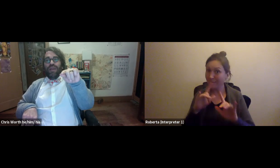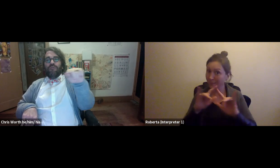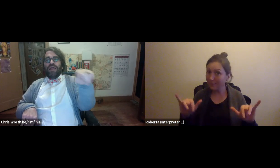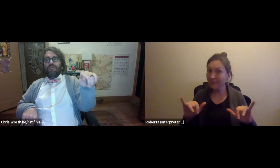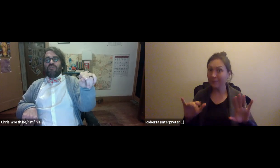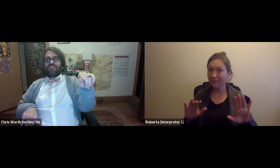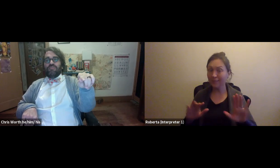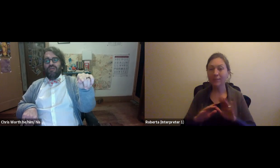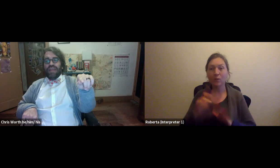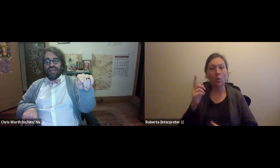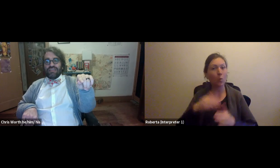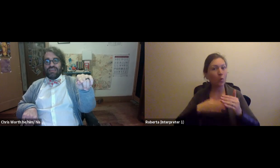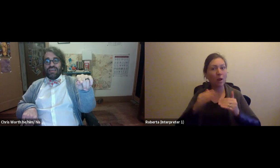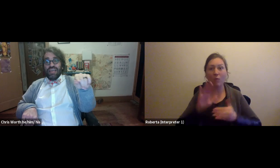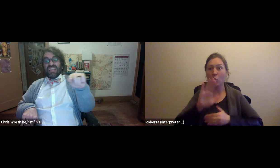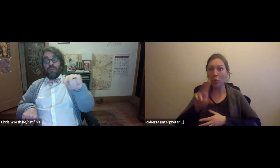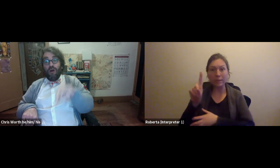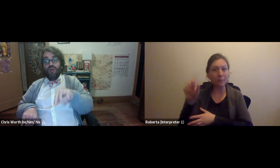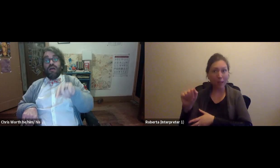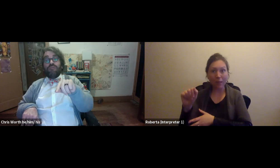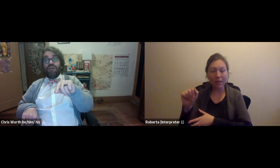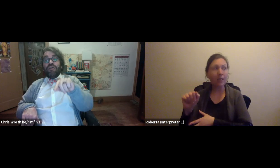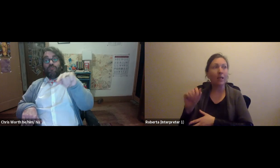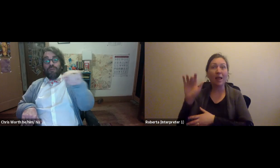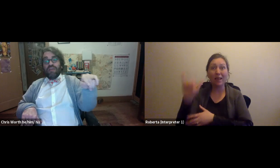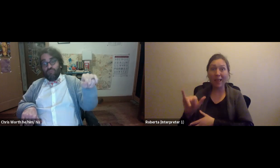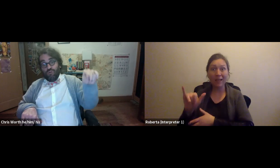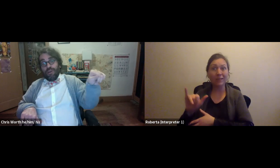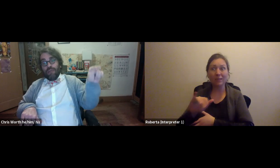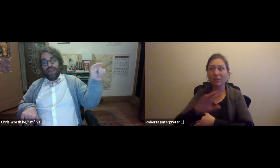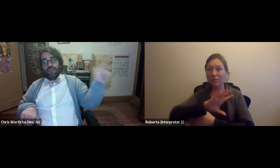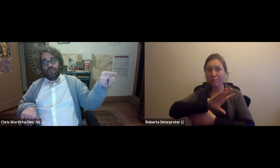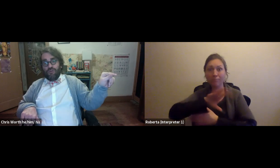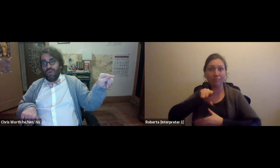whatever your disability is, is a part of what makes you good at whatever you're doing.